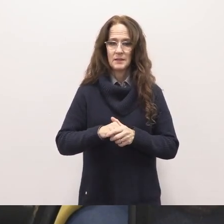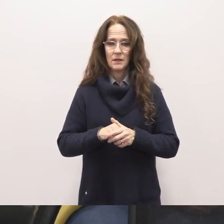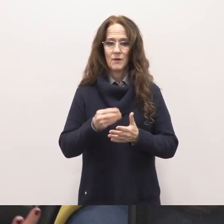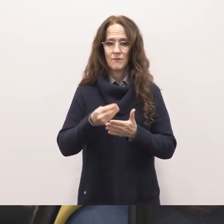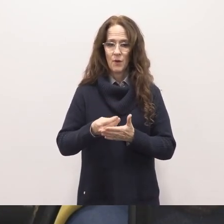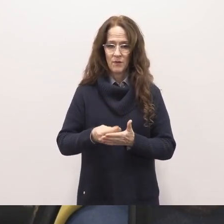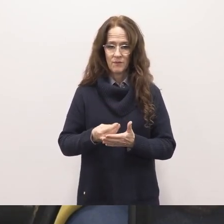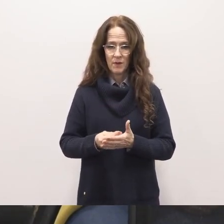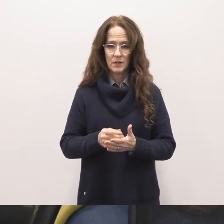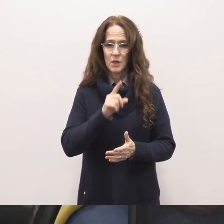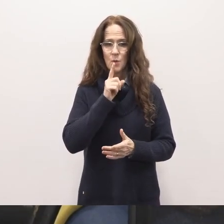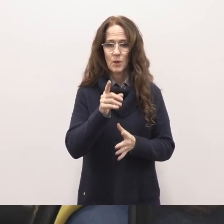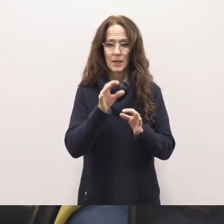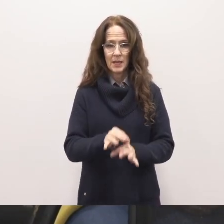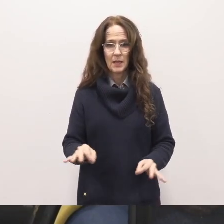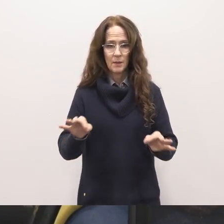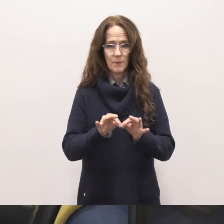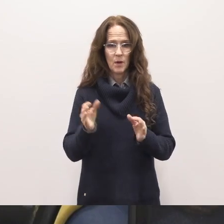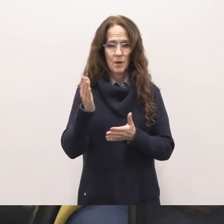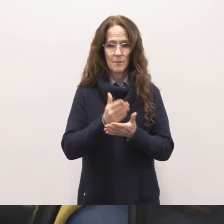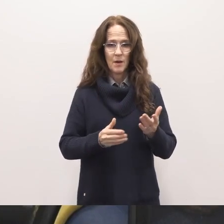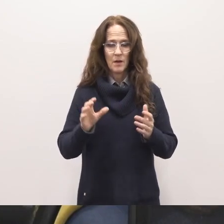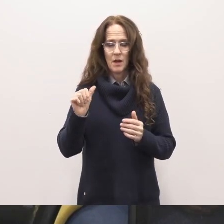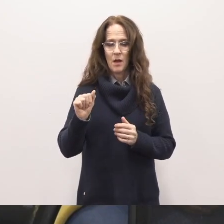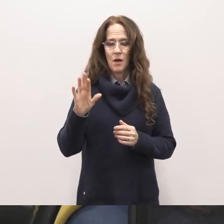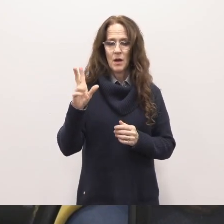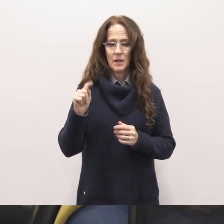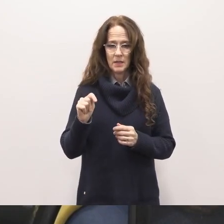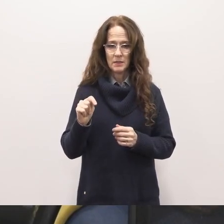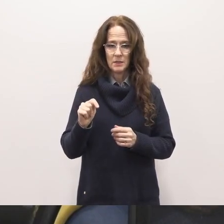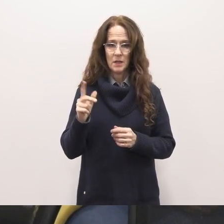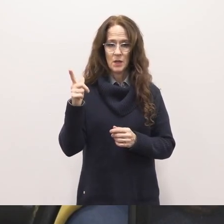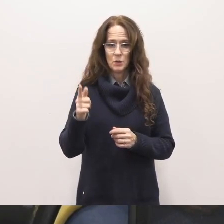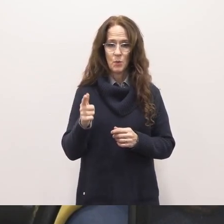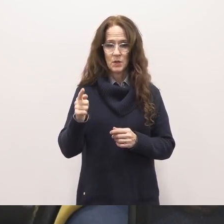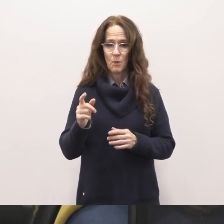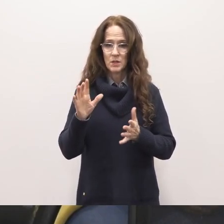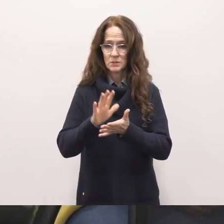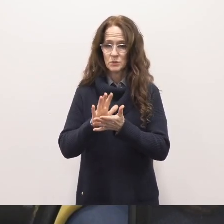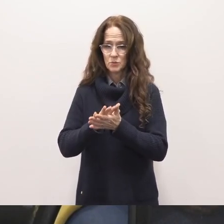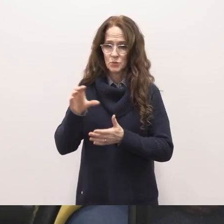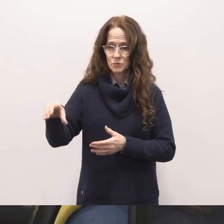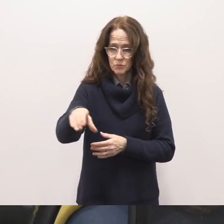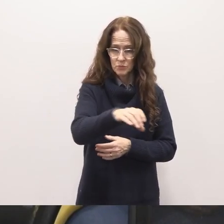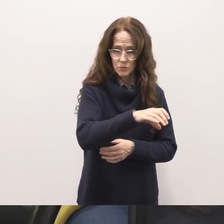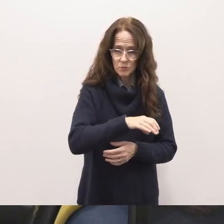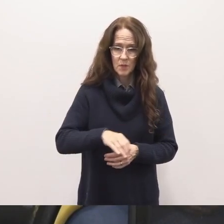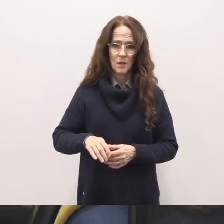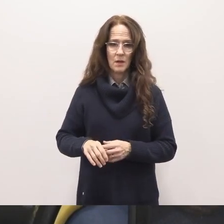so it's a really important part of the audit. We tested 21 sites this year. And from all of that testing,